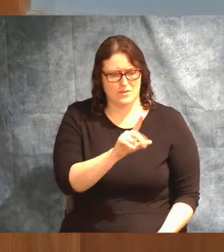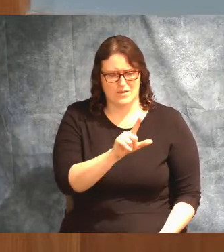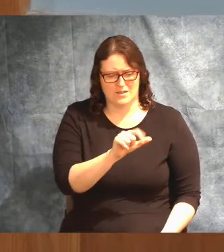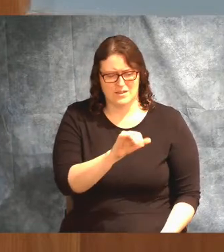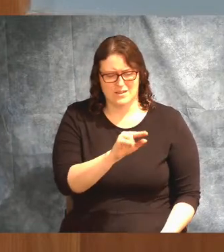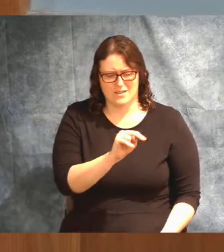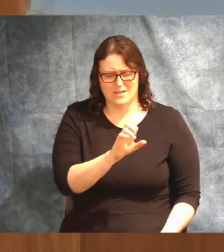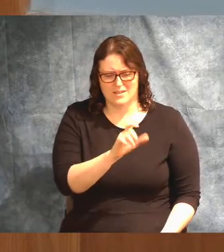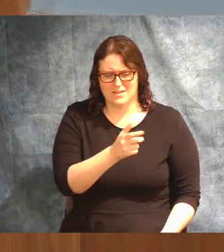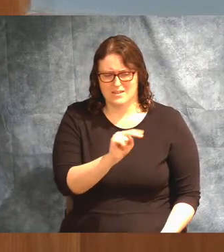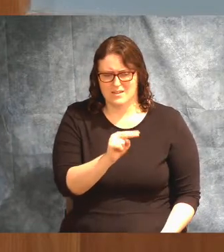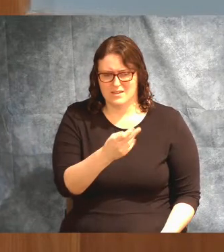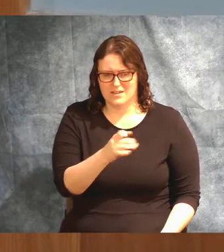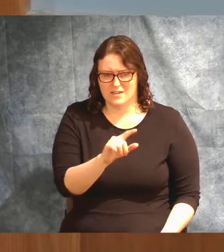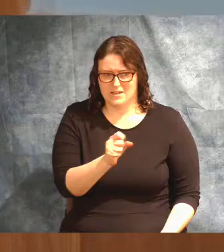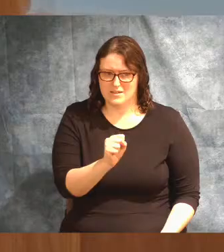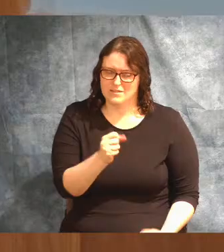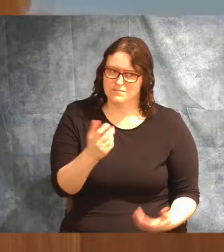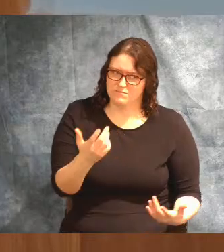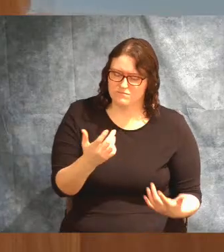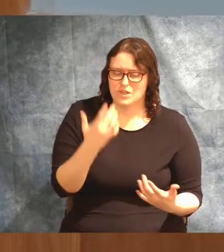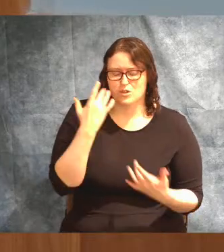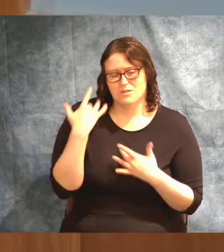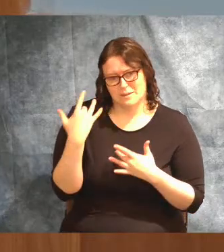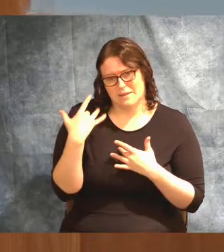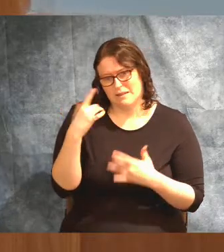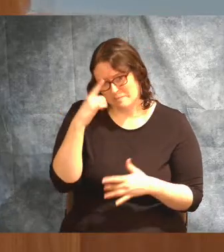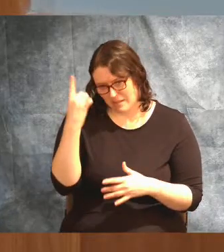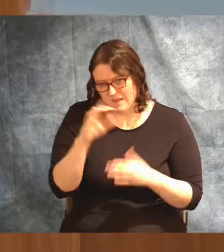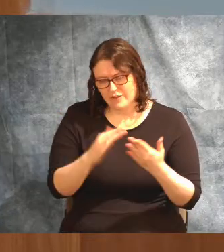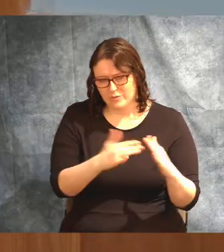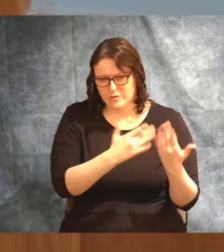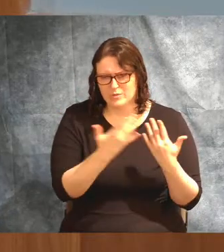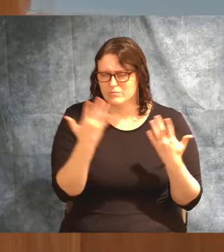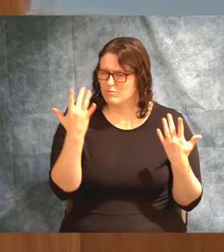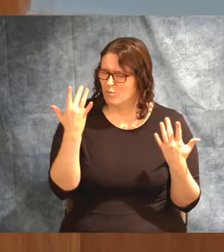which is a predominantly African-American community, why his association for that would